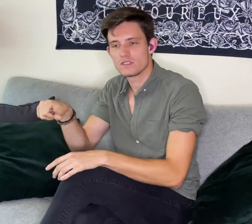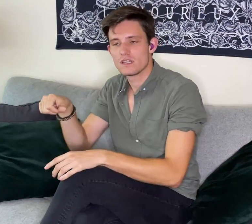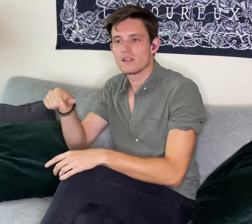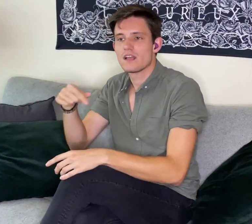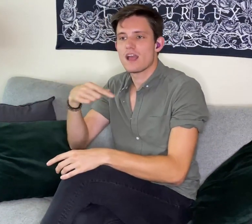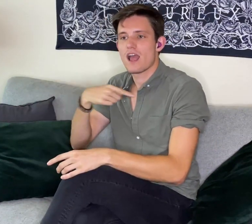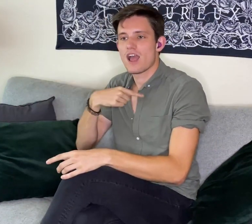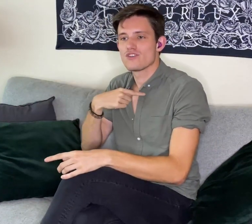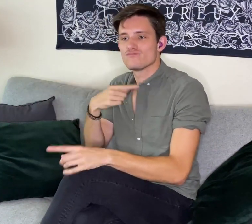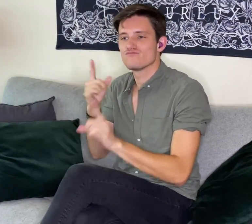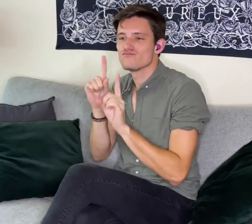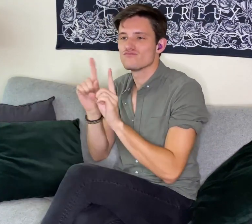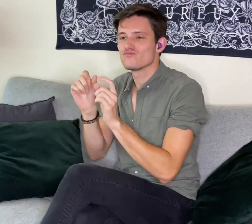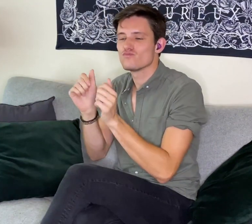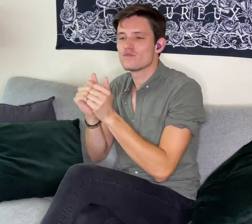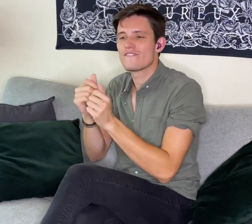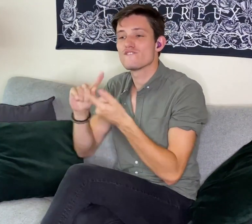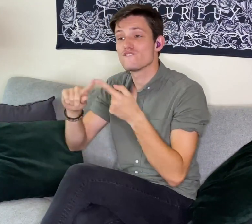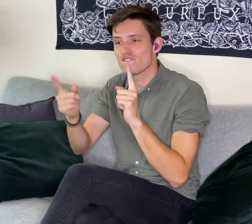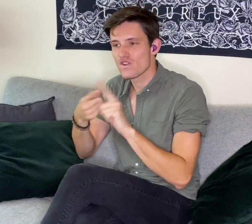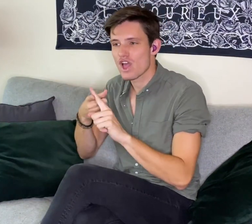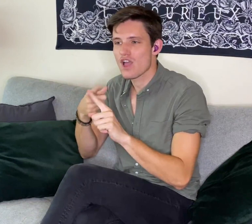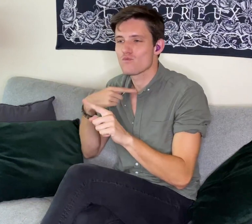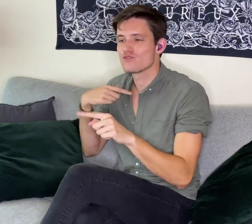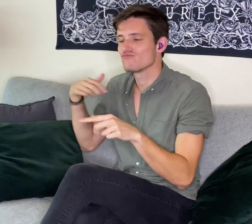area of Austin. I was with a few of my good